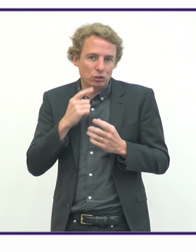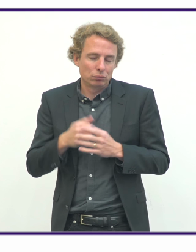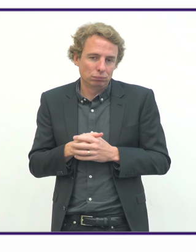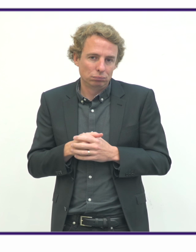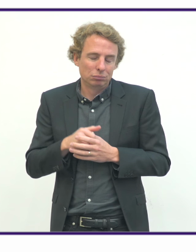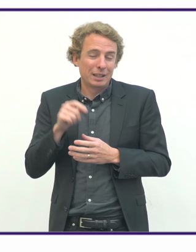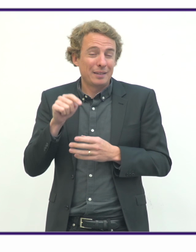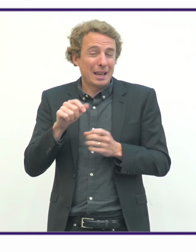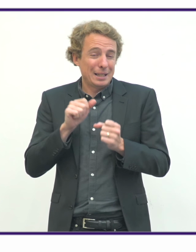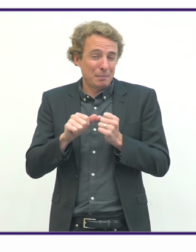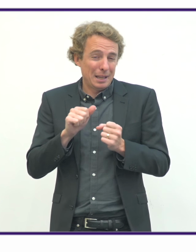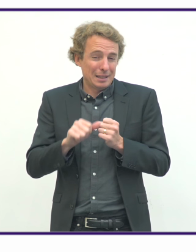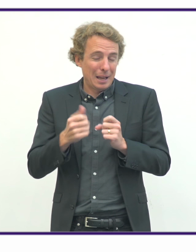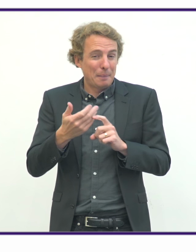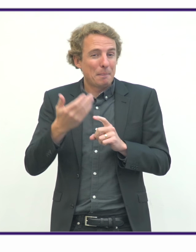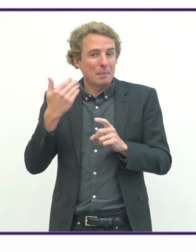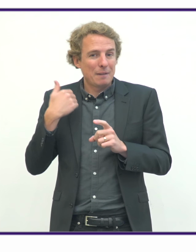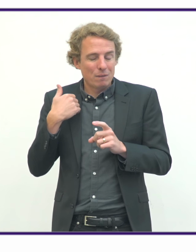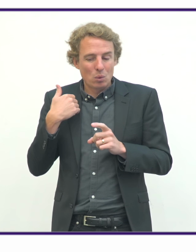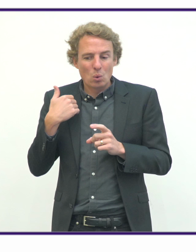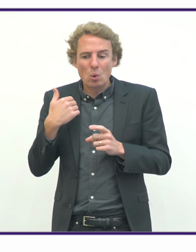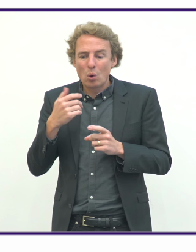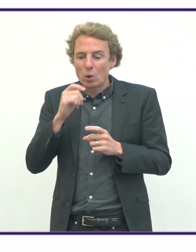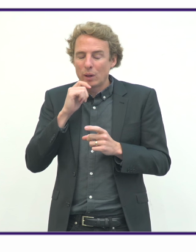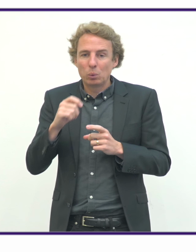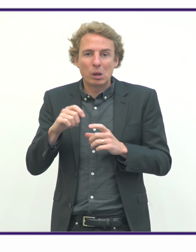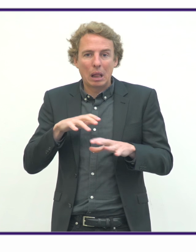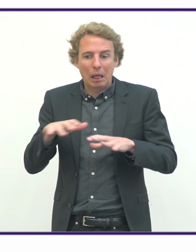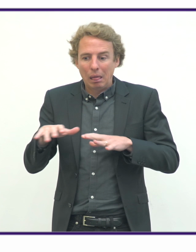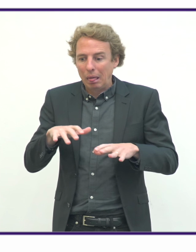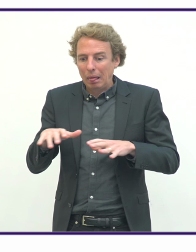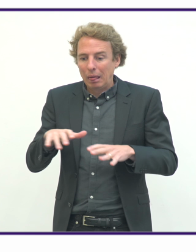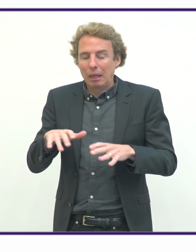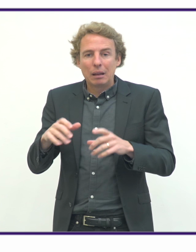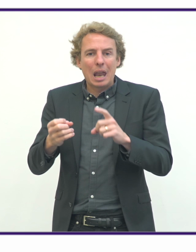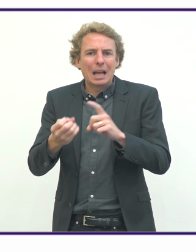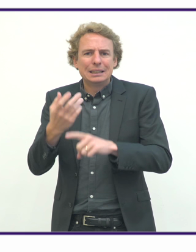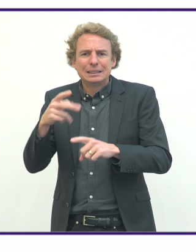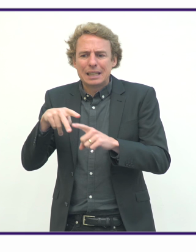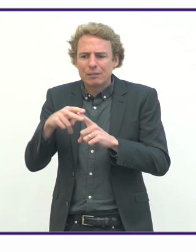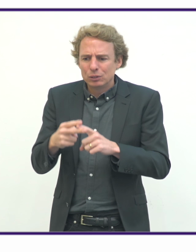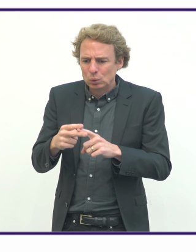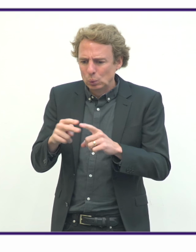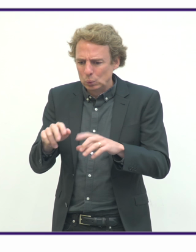This is better than what I used to do, which is run down two flights of stairs to go and open the DevTools console of my user.